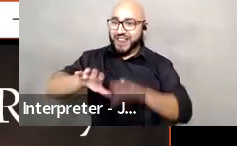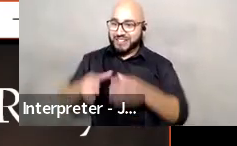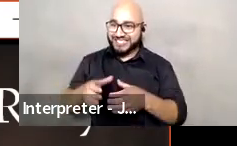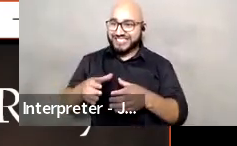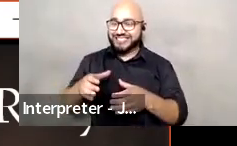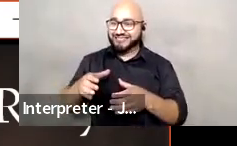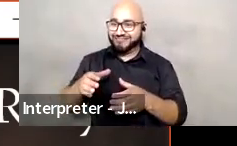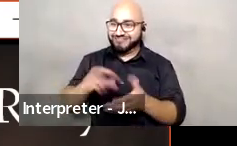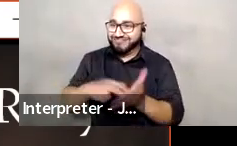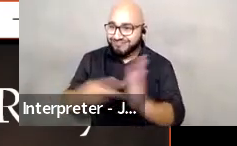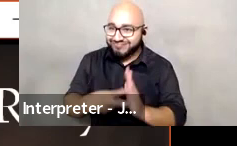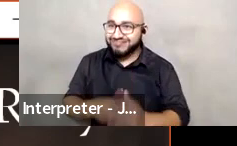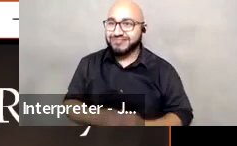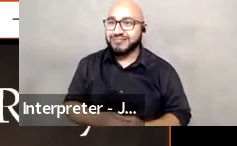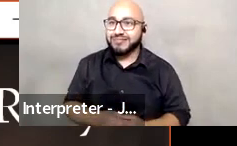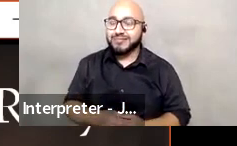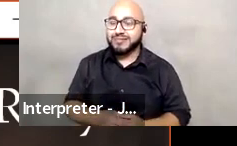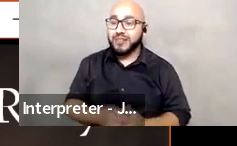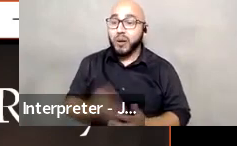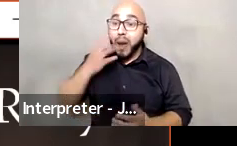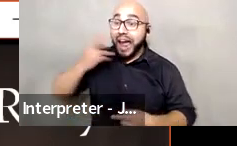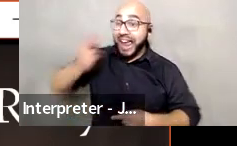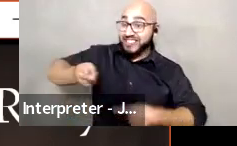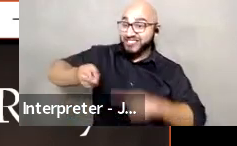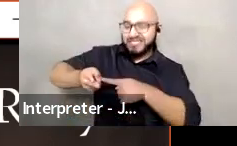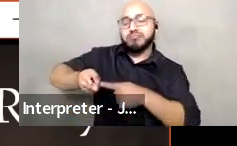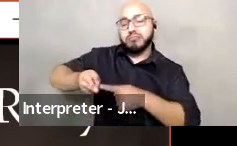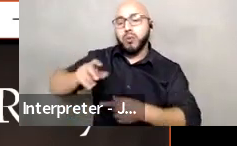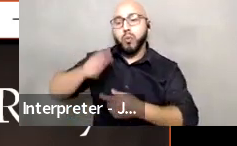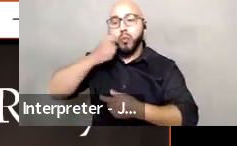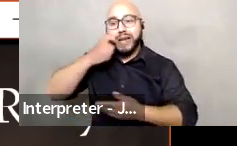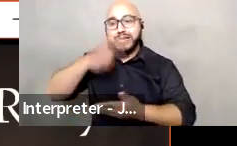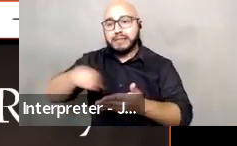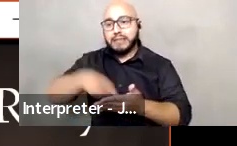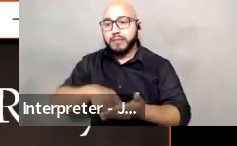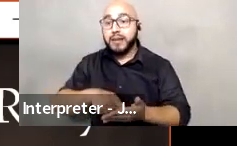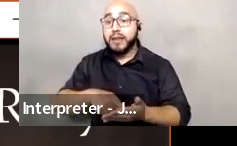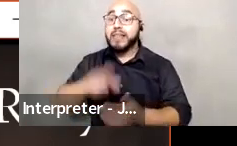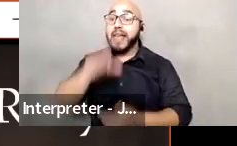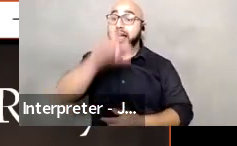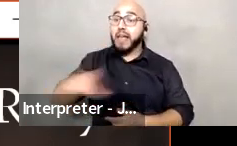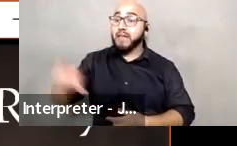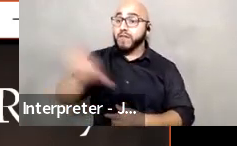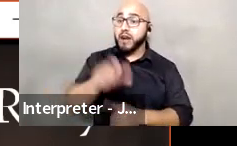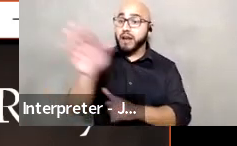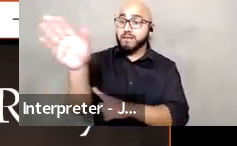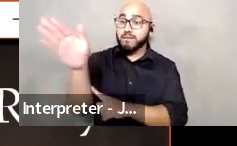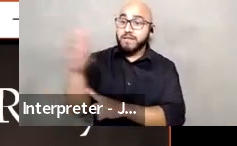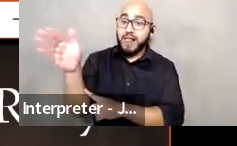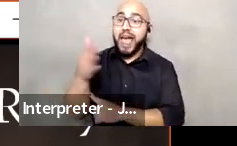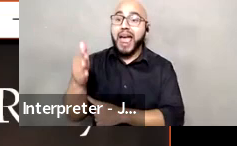It's a history of racism. You know, the. Confederate. Flag when you see that. That bumper sticker heritage. Not hate.